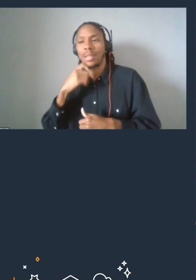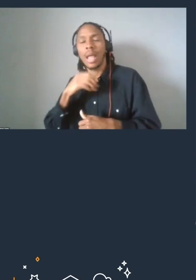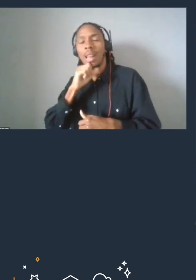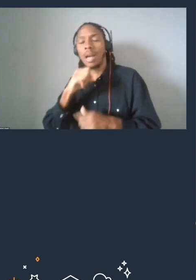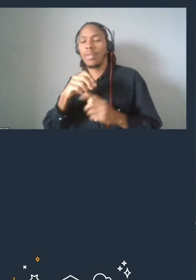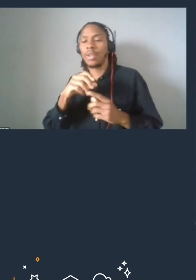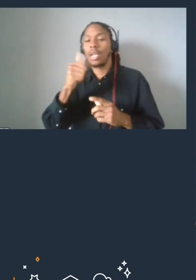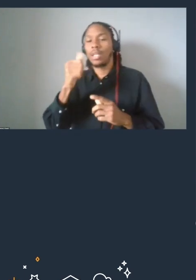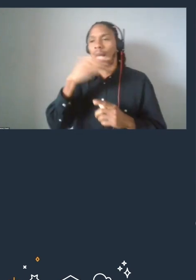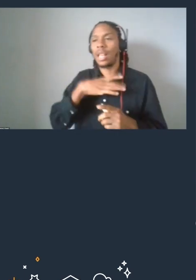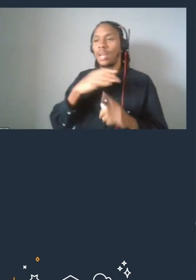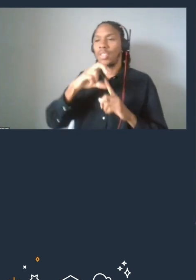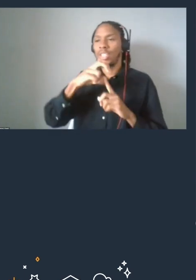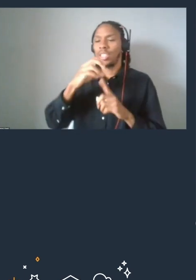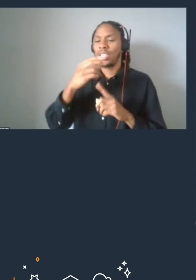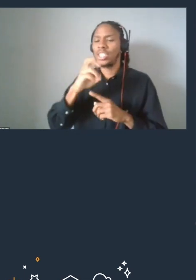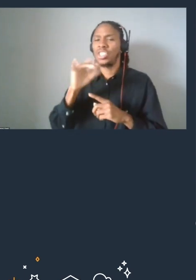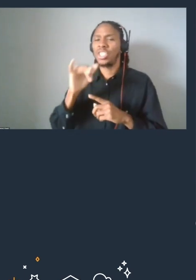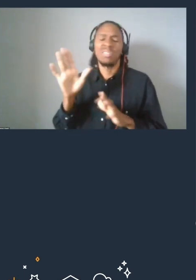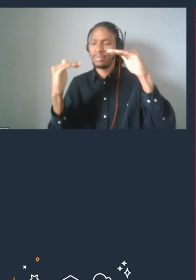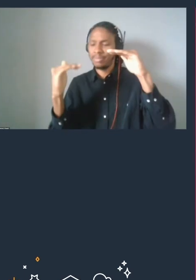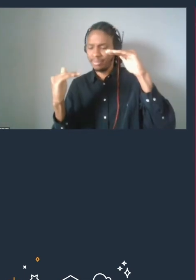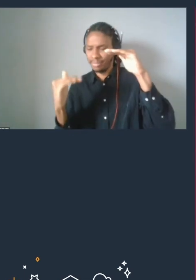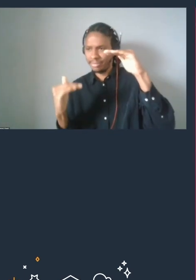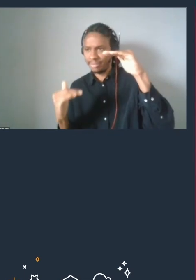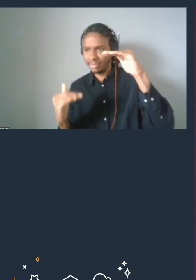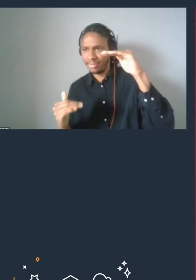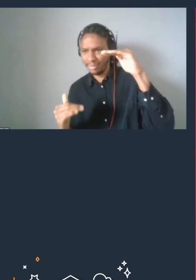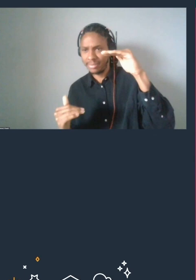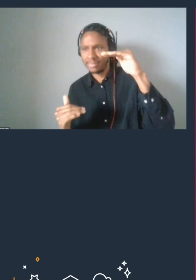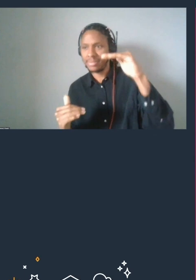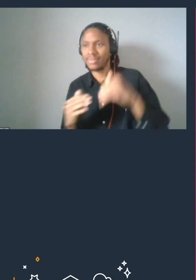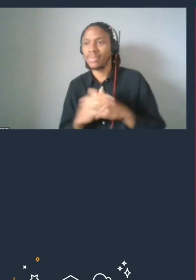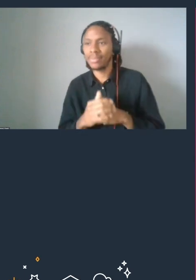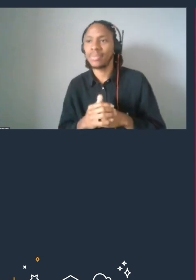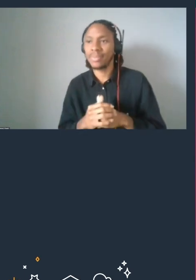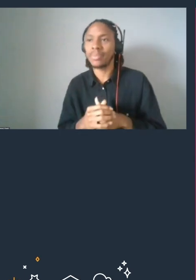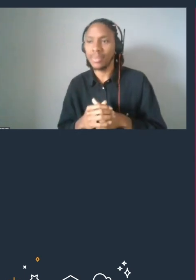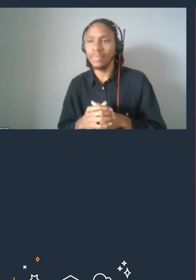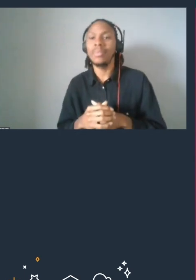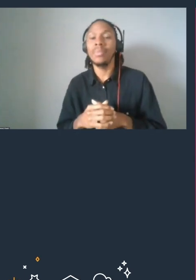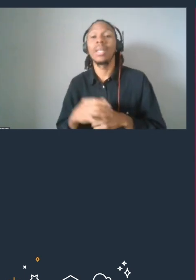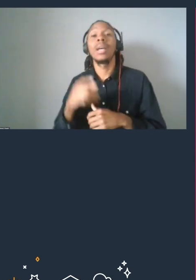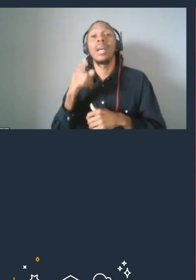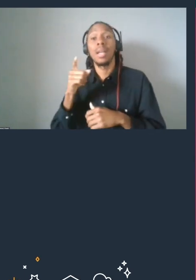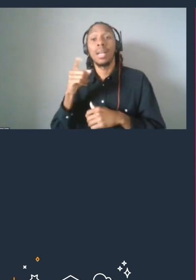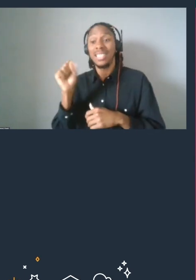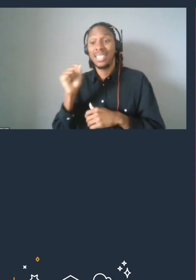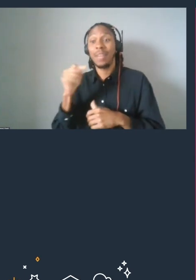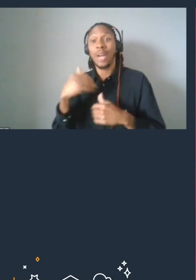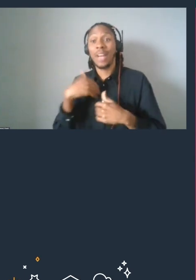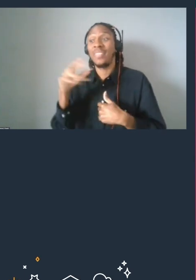It's a no-brainer for me. Cherry pie all the way. We've had a lot of different, we even had pizza pie. I don't know